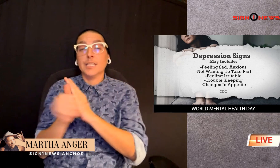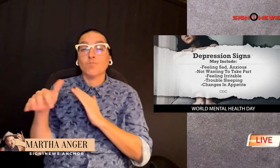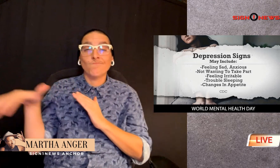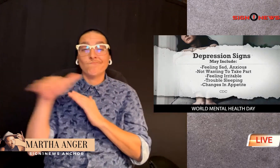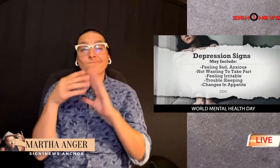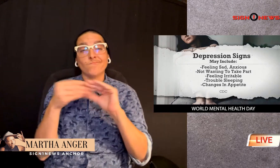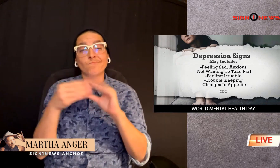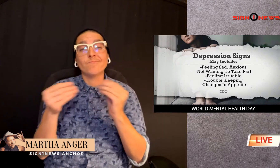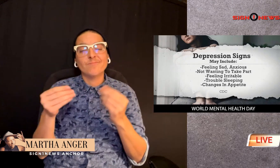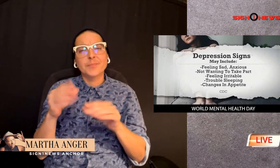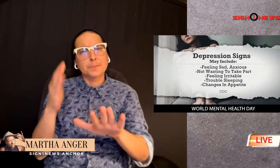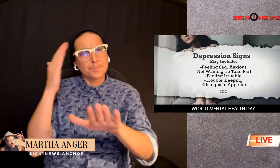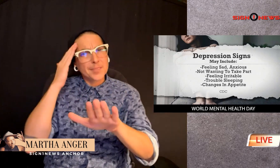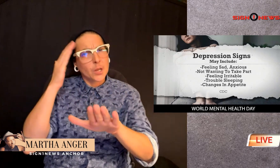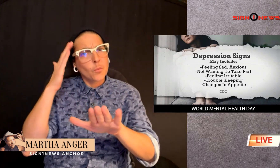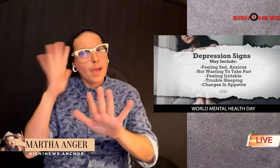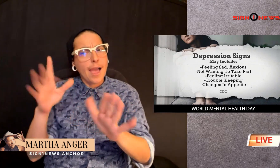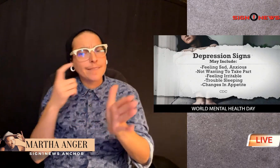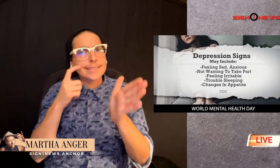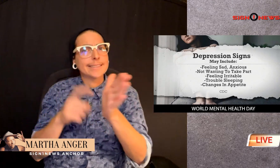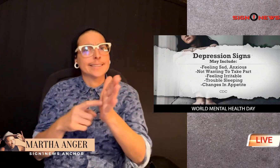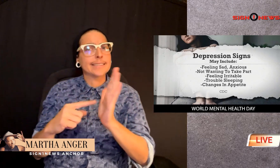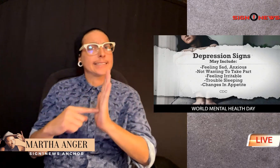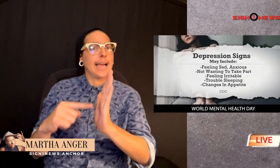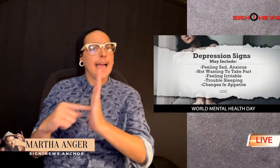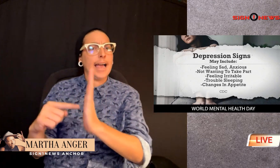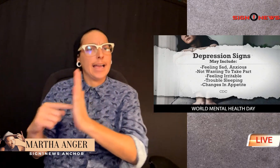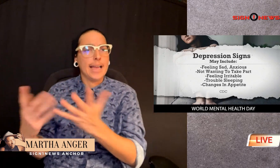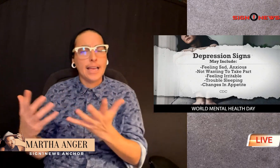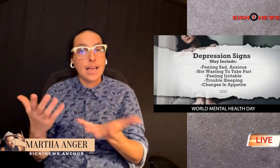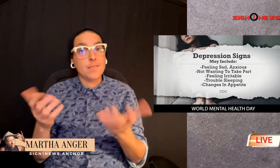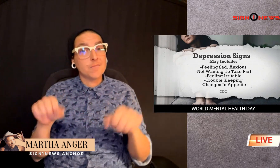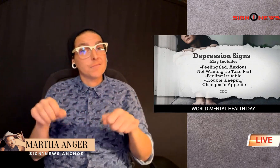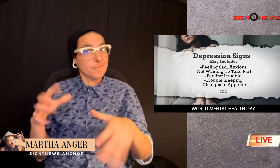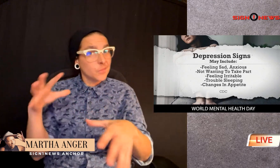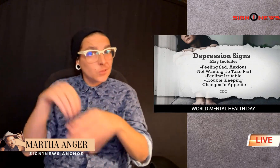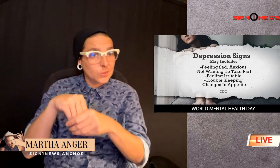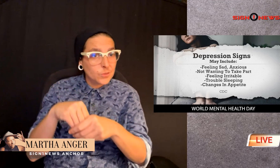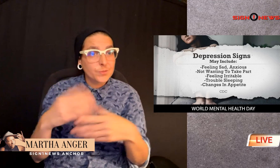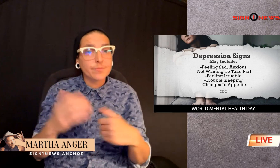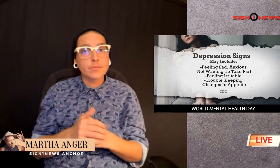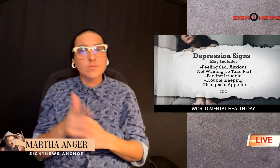Health experts say be aware of the signs which may include